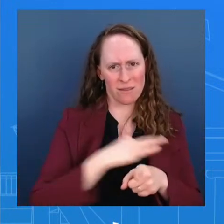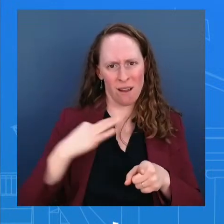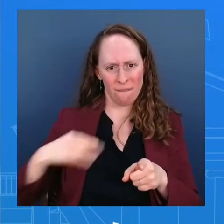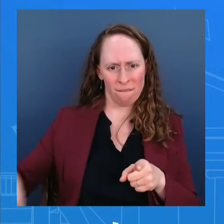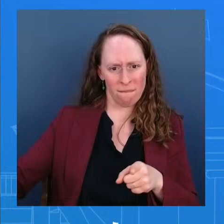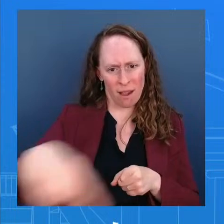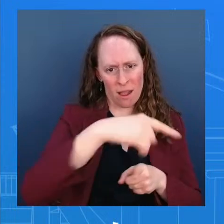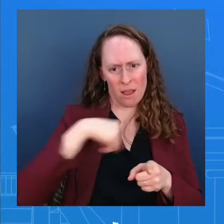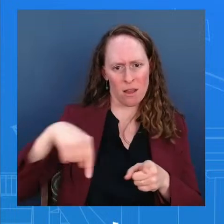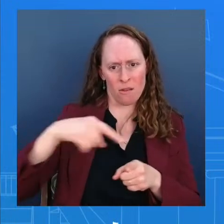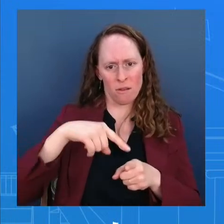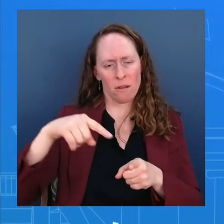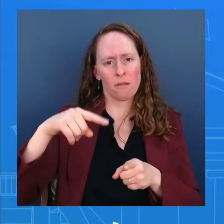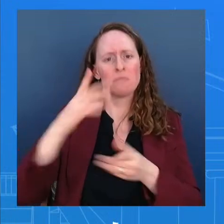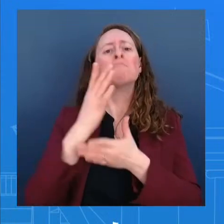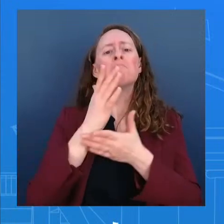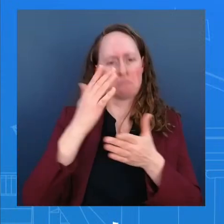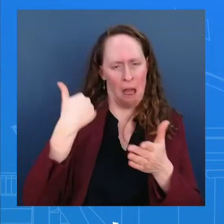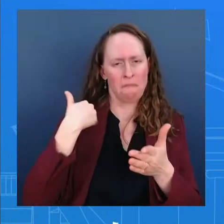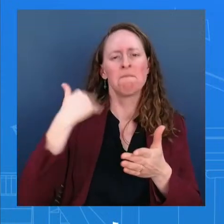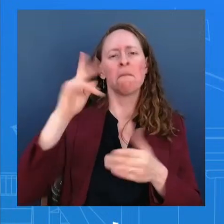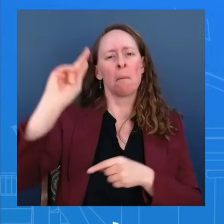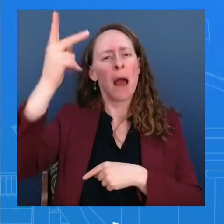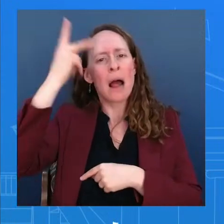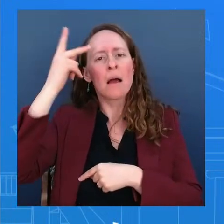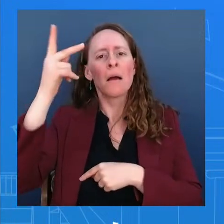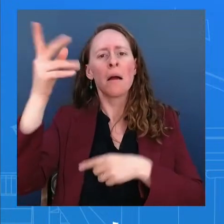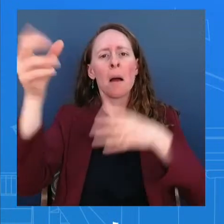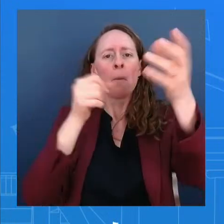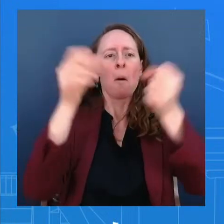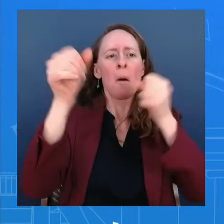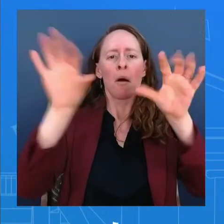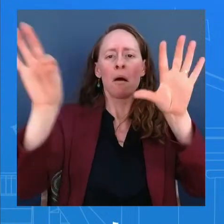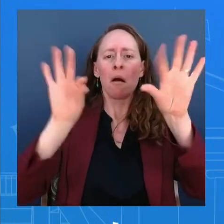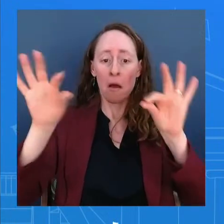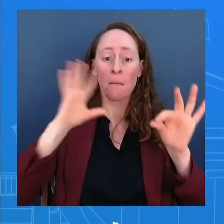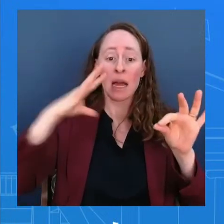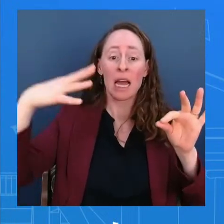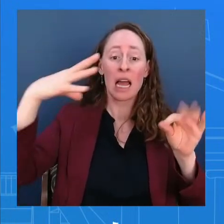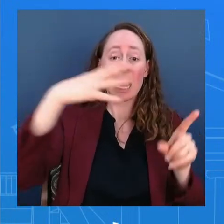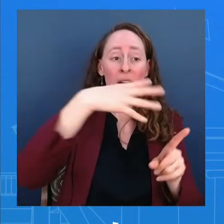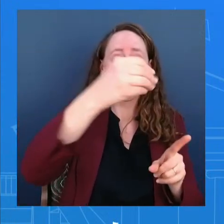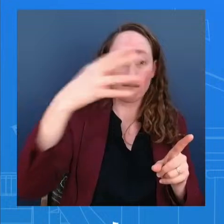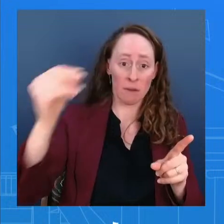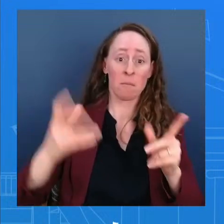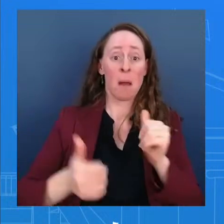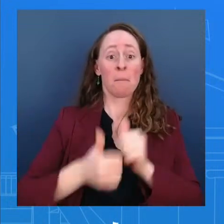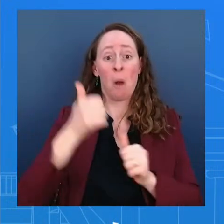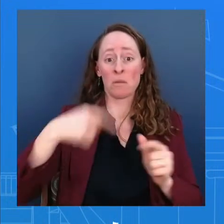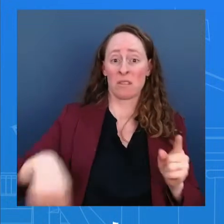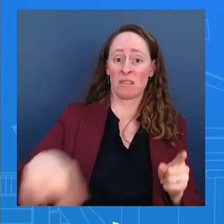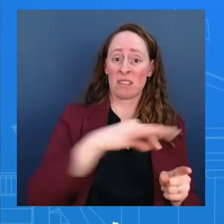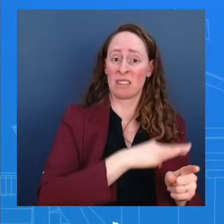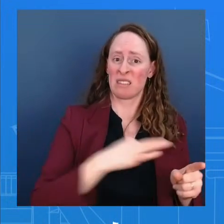but the overwhelming majority of NSC staff are career professionals from the Defense Department, the intelligence community,